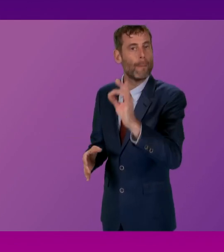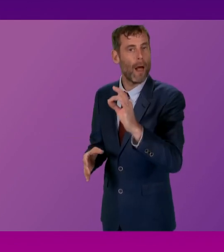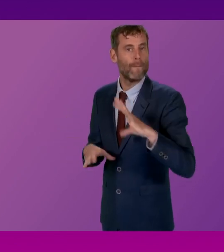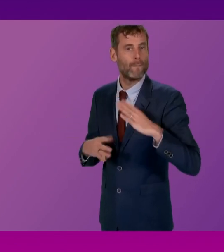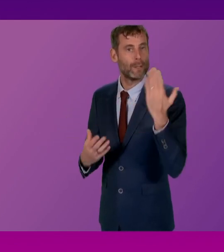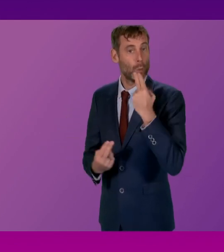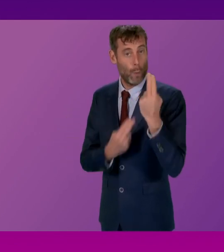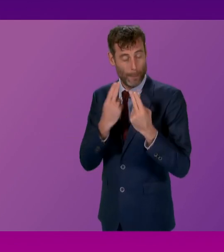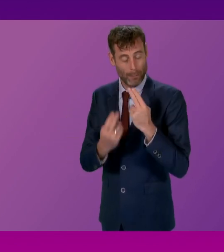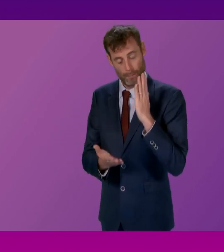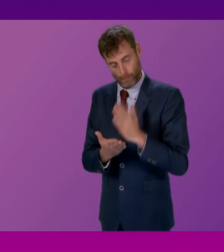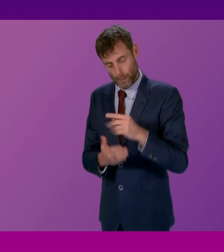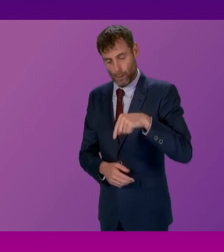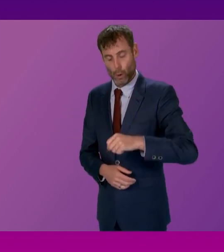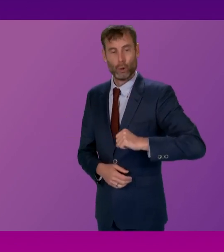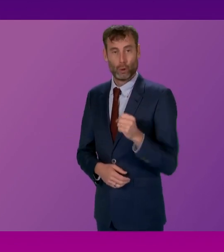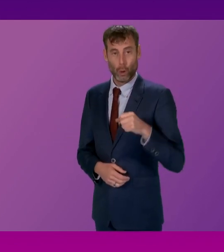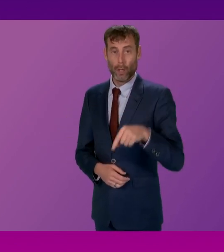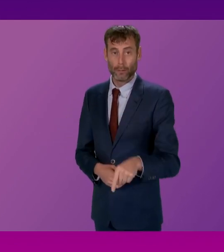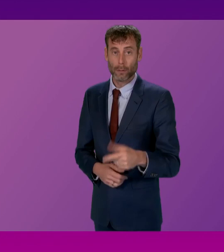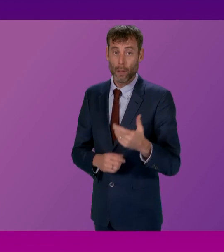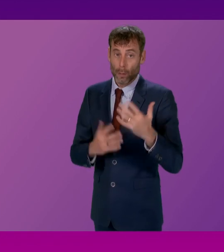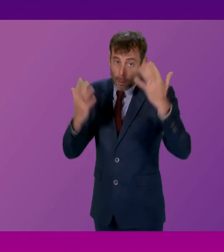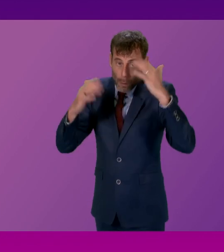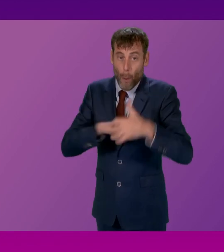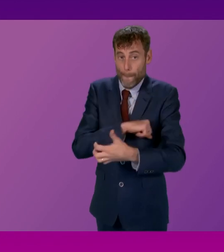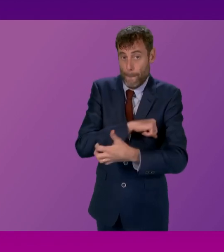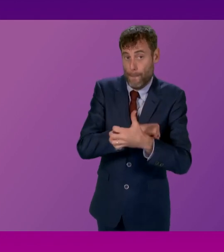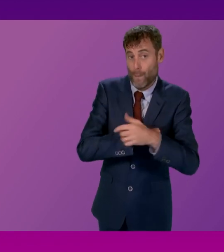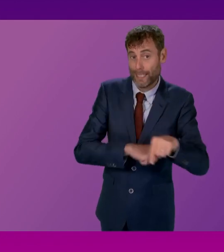It is due to the Scottish Government’s actions, including the game-changing Scottish child